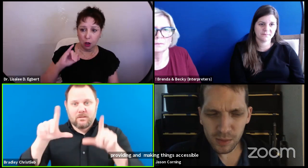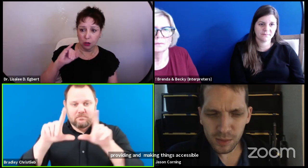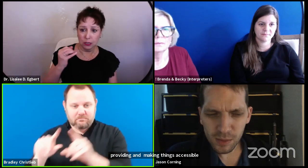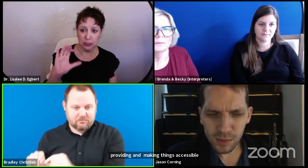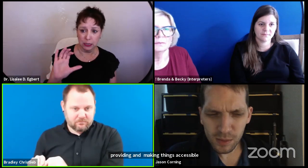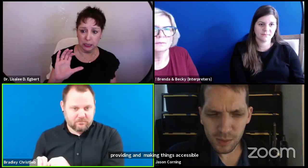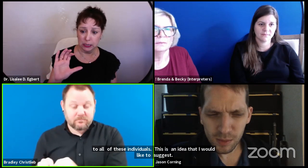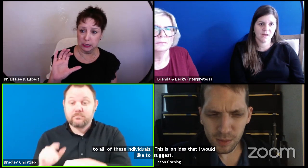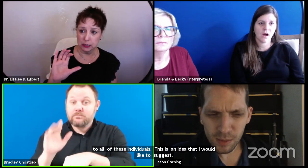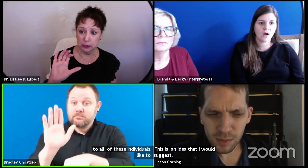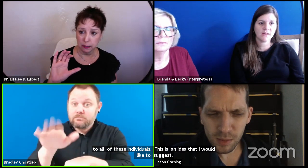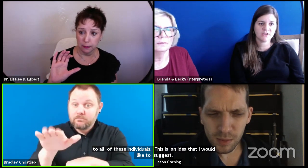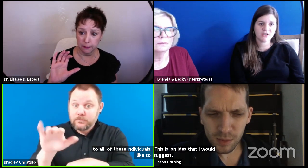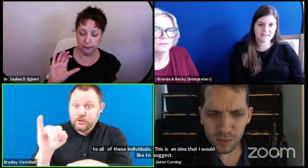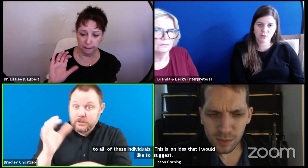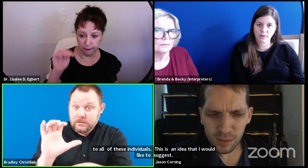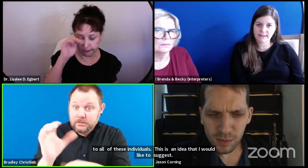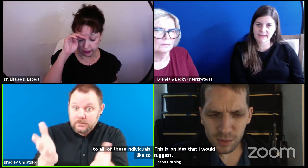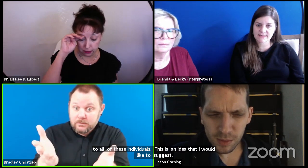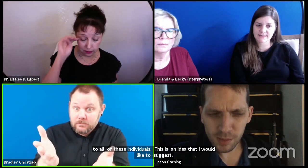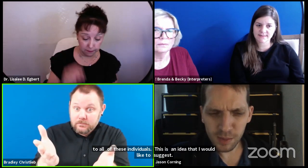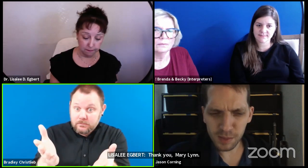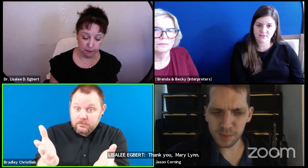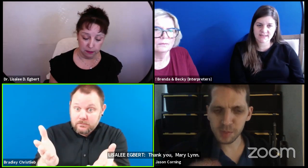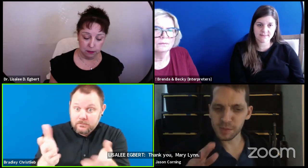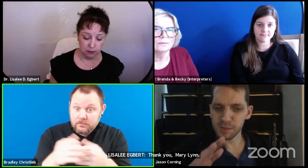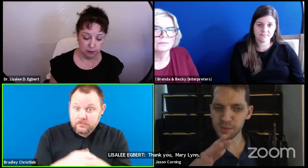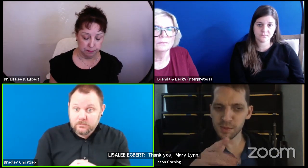I call on Jason Corning next. Jason?